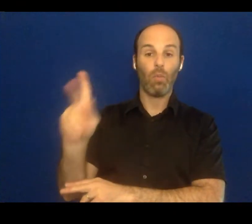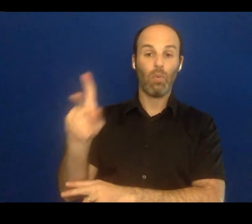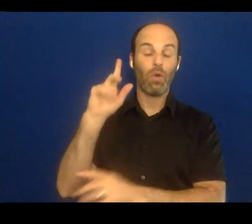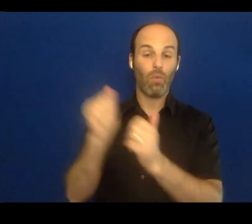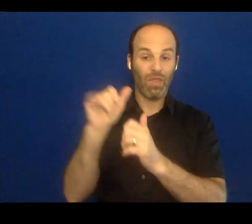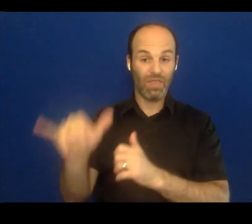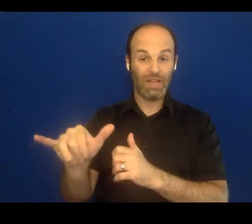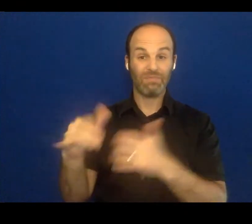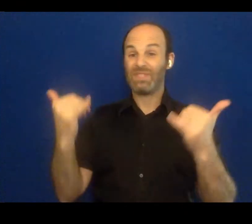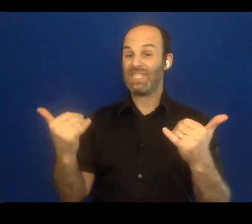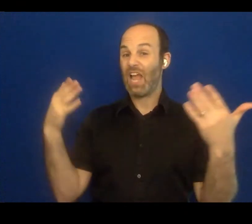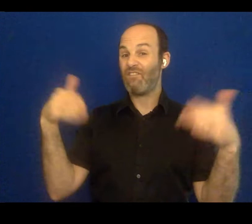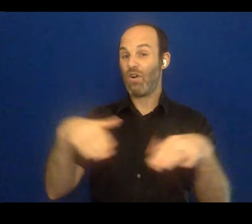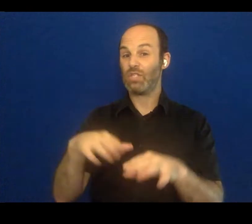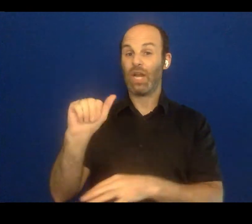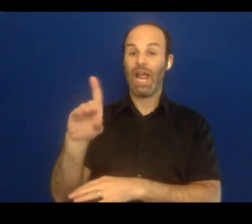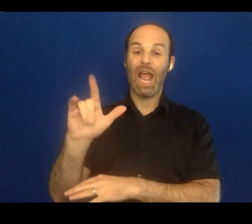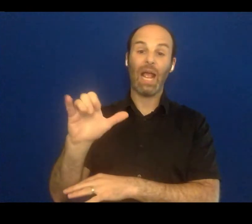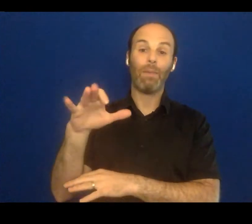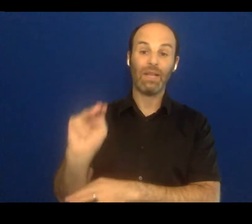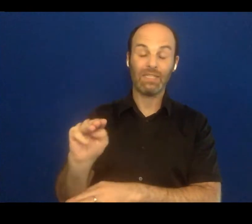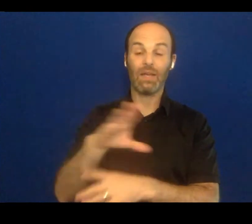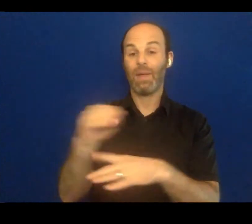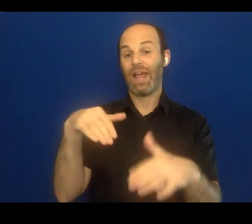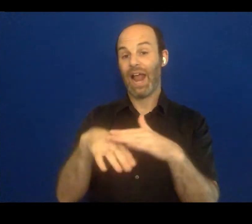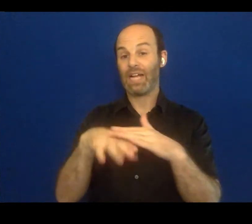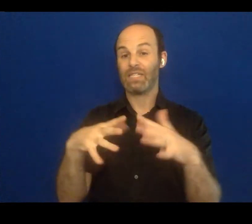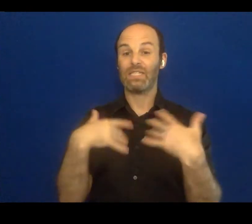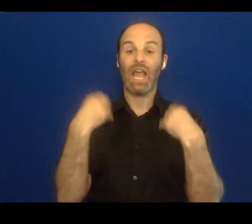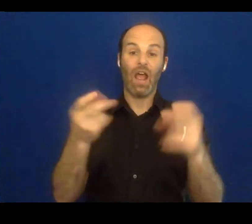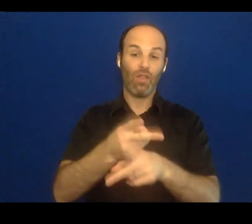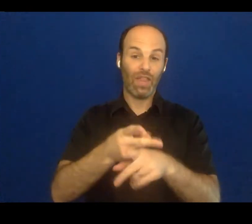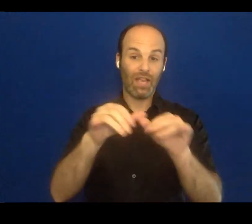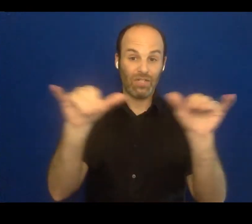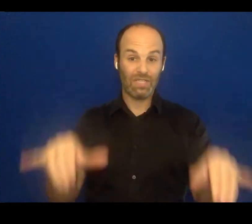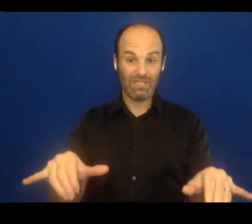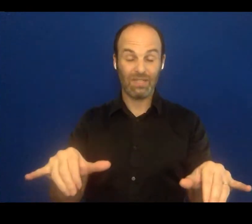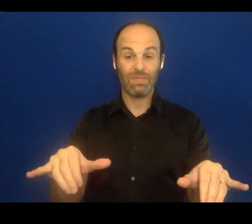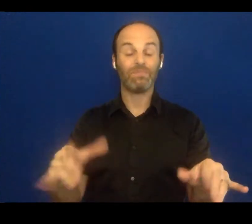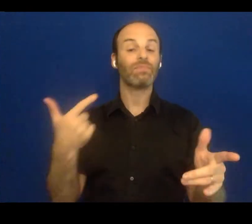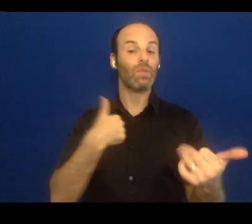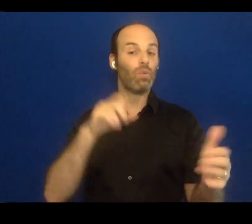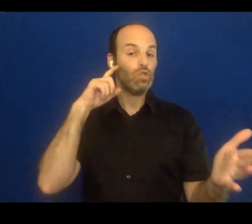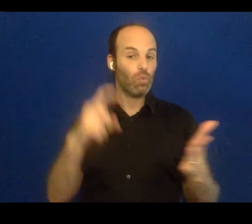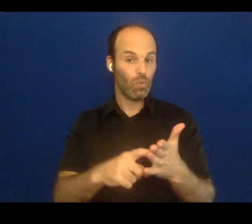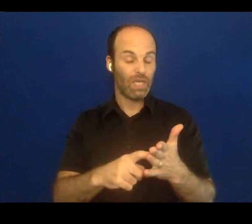SYSTEMS AND THE DISCUSSION ARE RECOGNIZE THE WORK THAT STILL NEEDS TO BE DONE TO ALLOW TRUE ACCESS TO HEALTHCARE FOR PEOPLE WITH DISABILITIES.